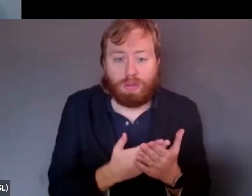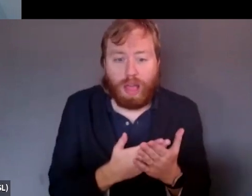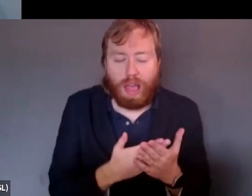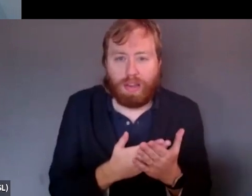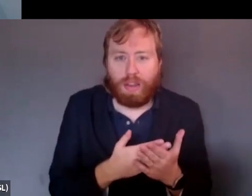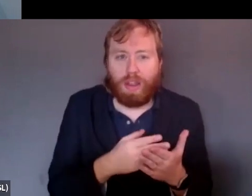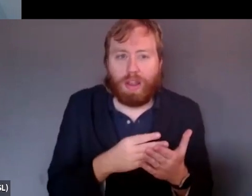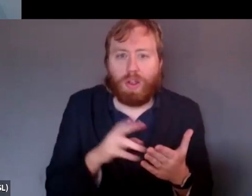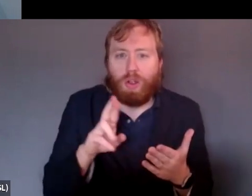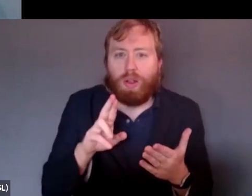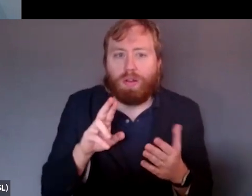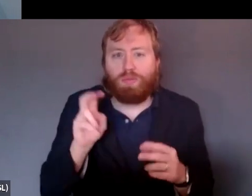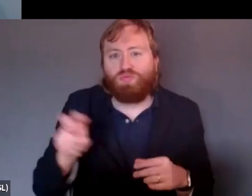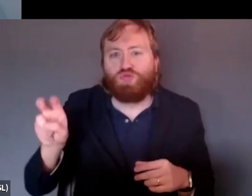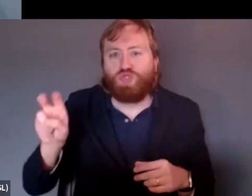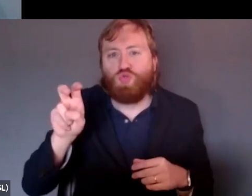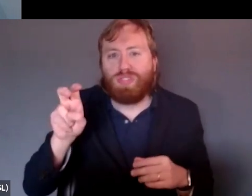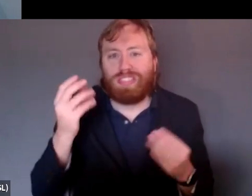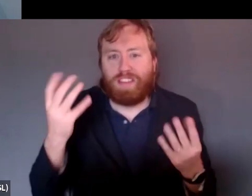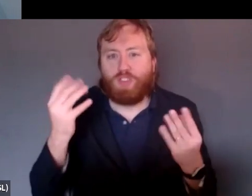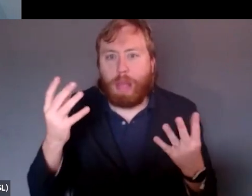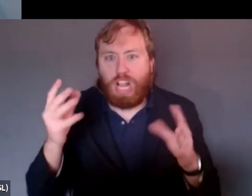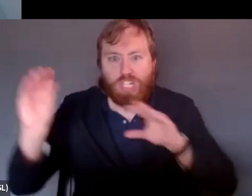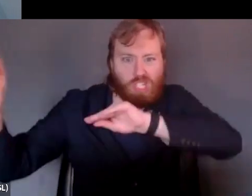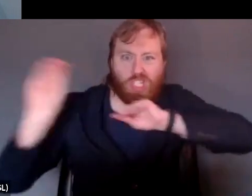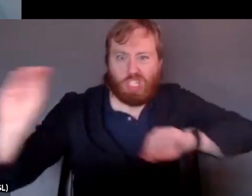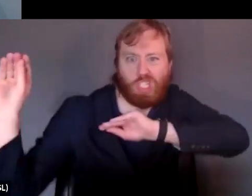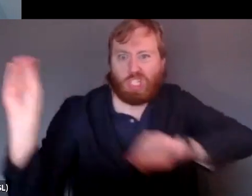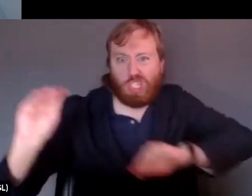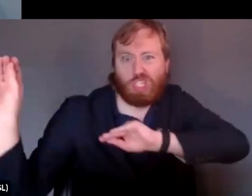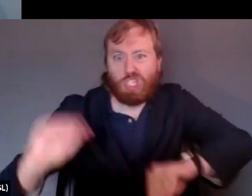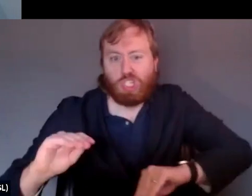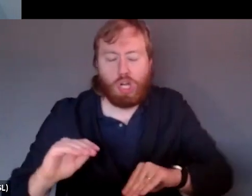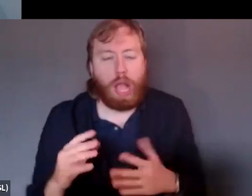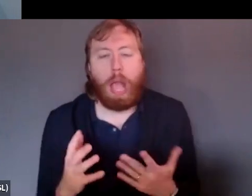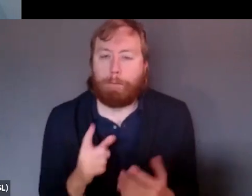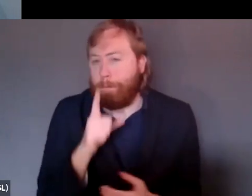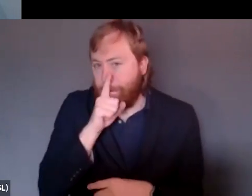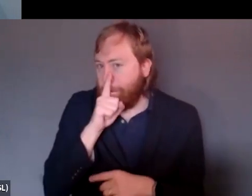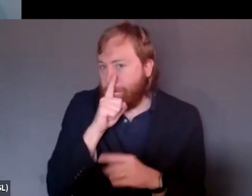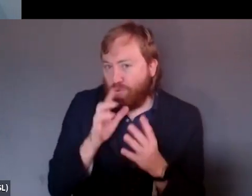I guess I shouldn't pass too much detail. Is it coming off an API? No, they export that data. >> AMBER: Do they build a lot of buck in?